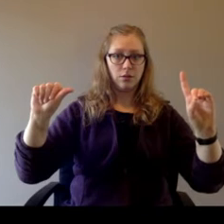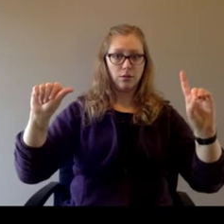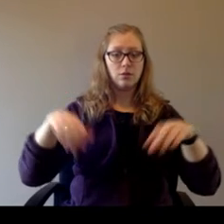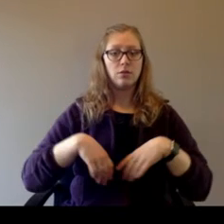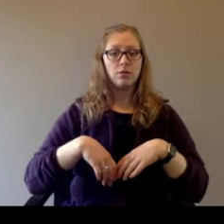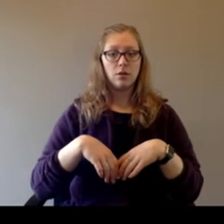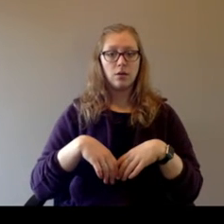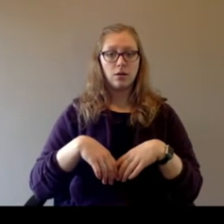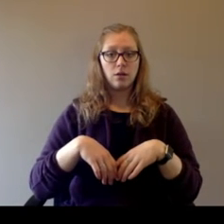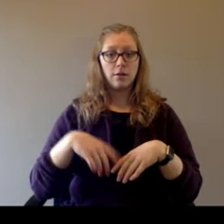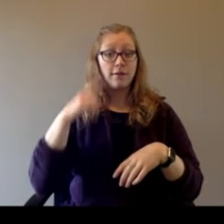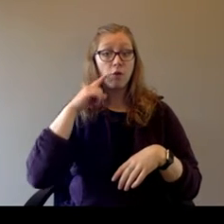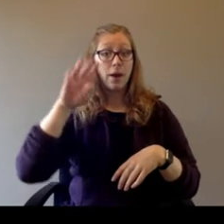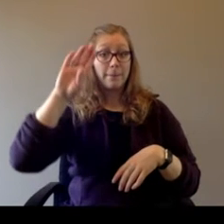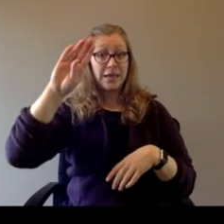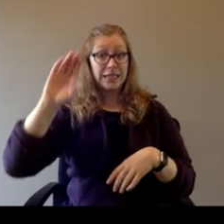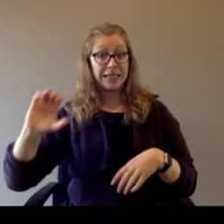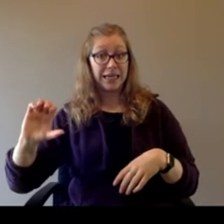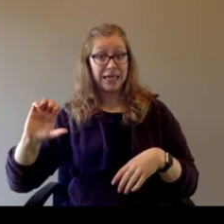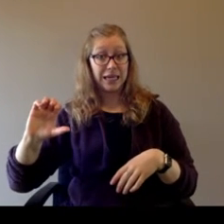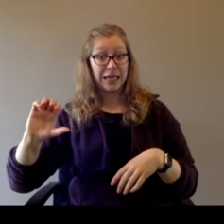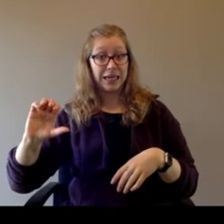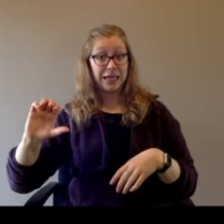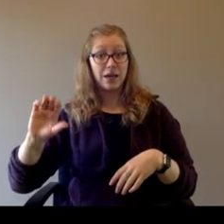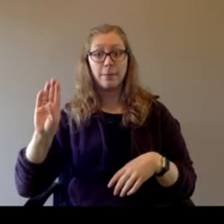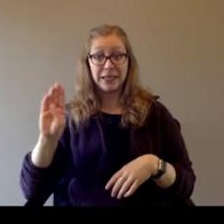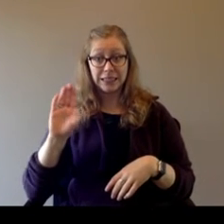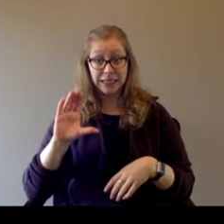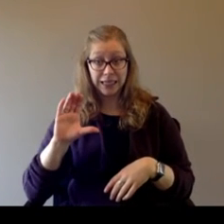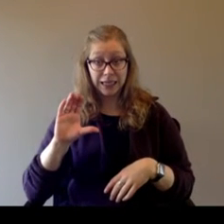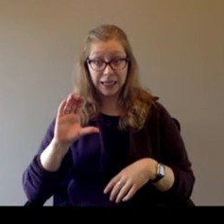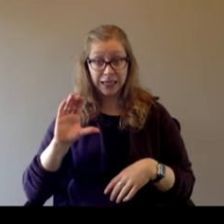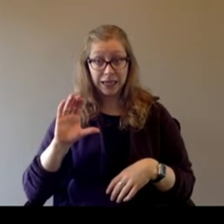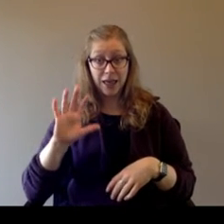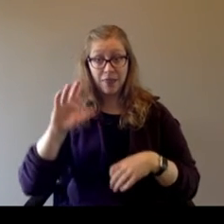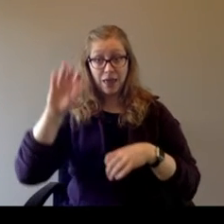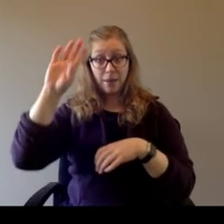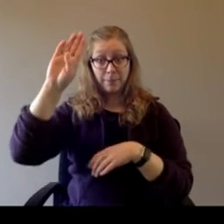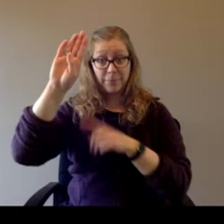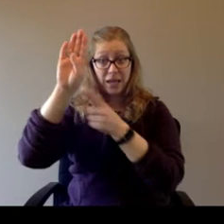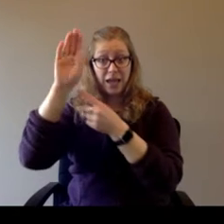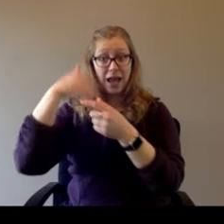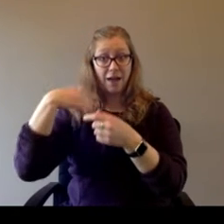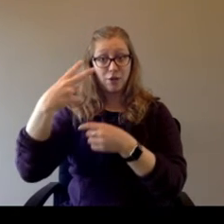BC, that's going from two markings to three markings. So side BC. I want to say